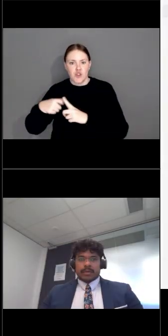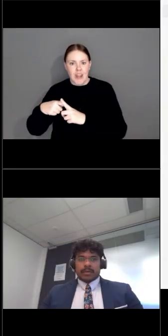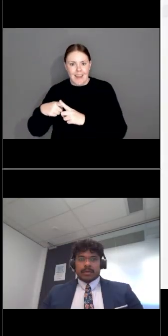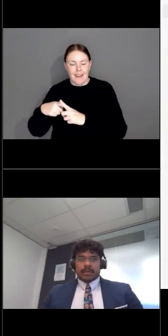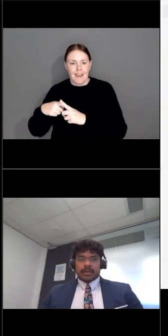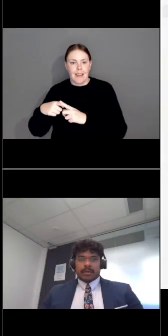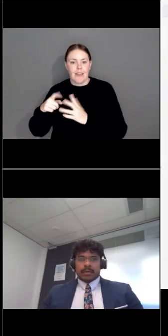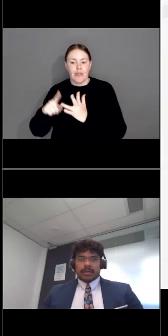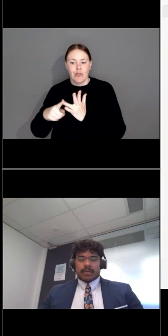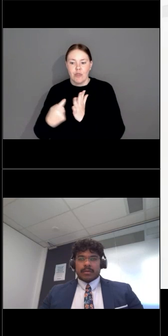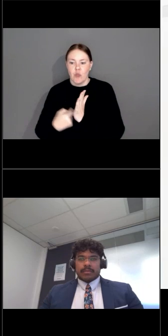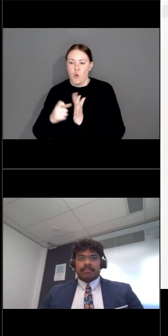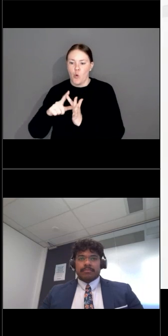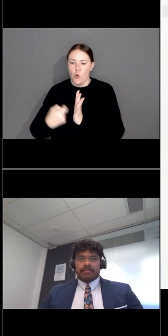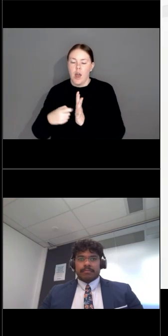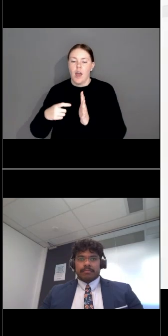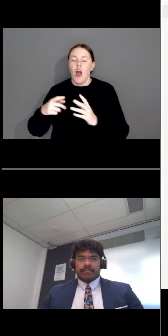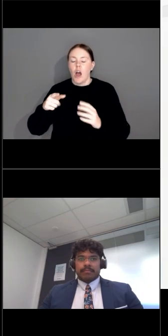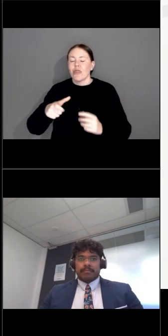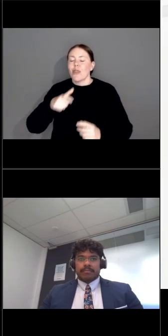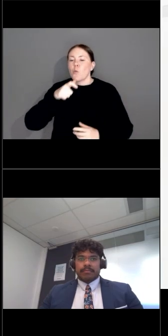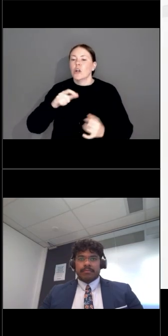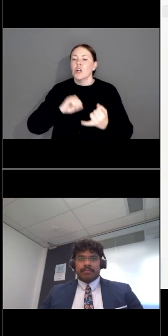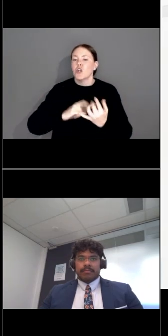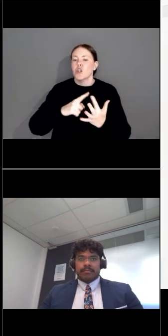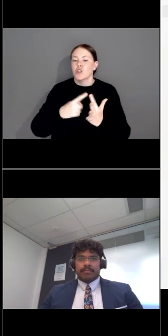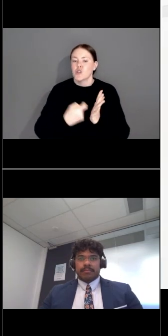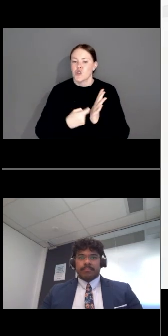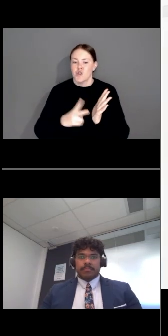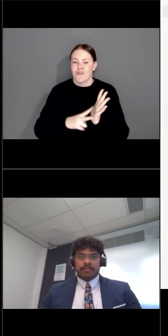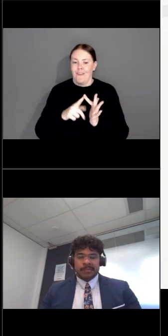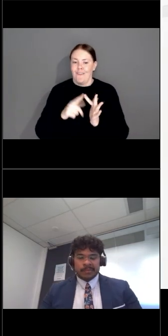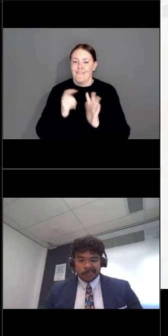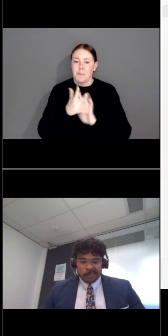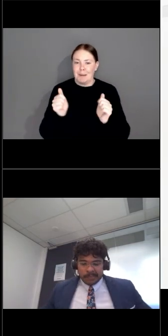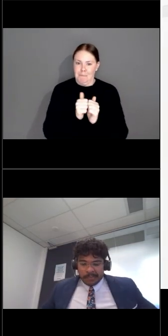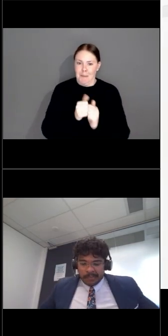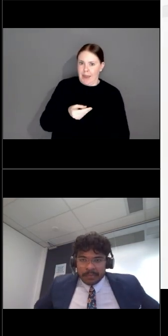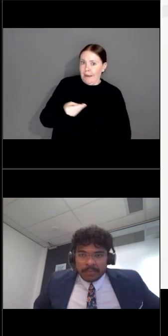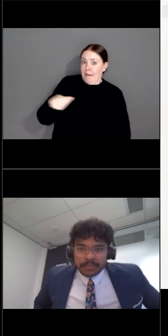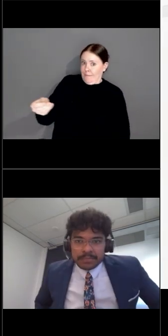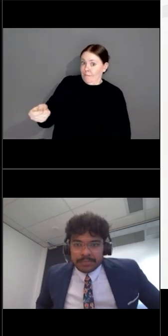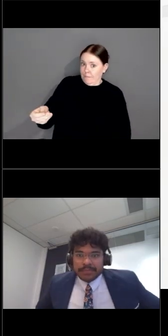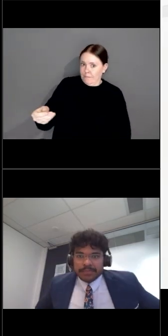they served okay so they so the Queensland police officer serves the order on Jack now Jack doesn't